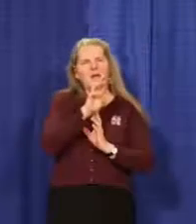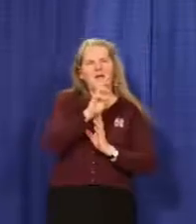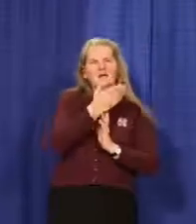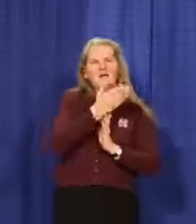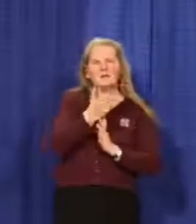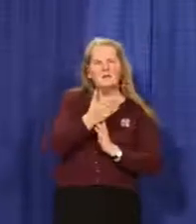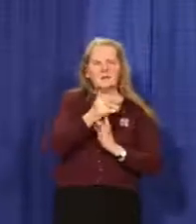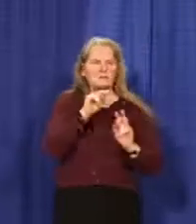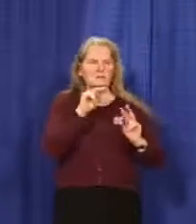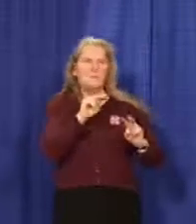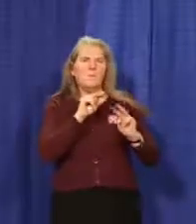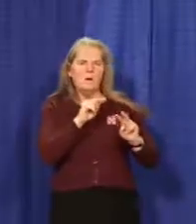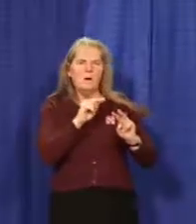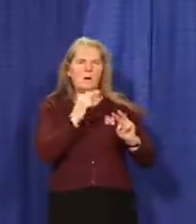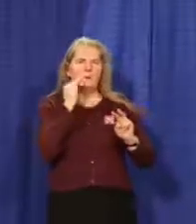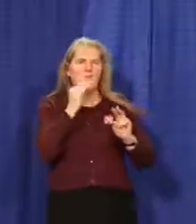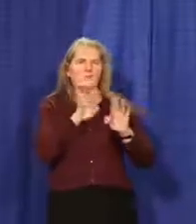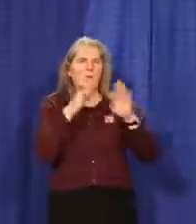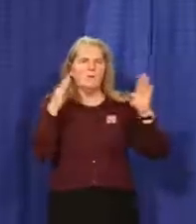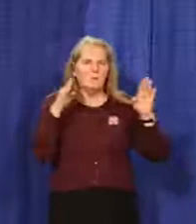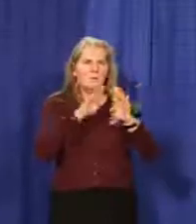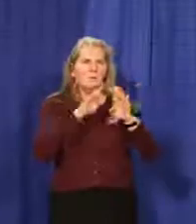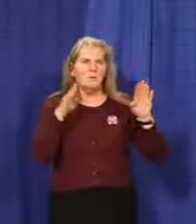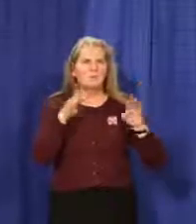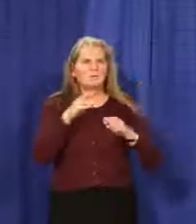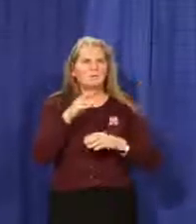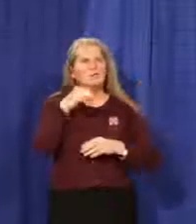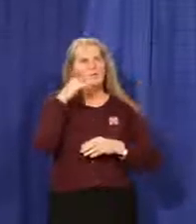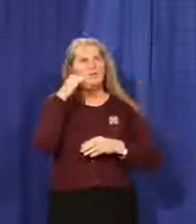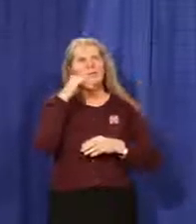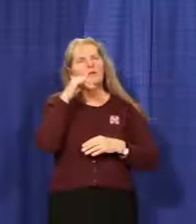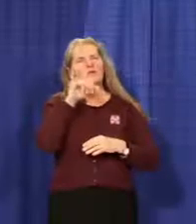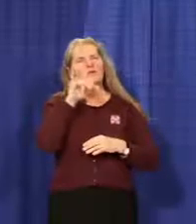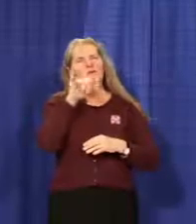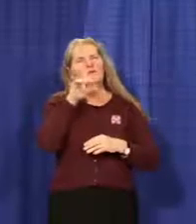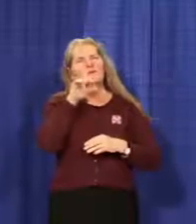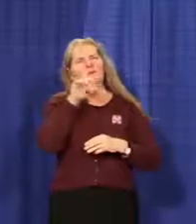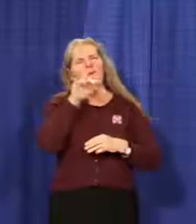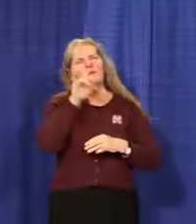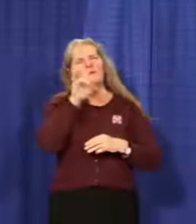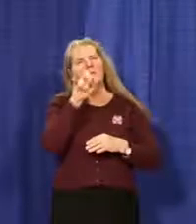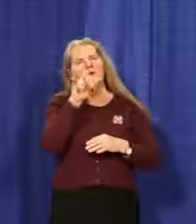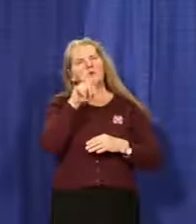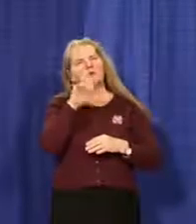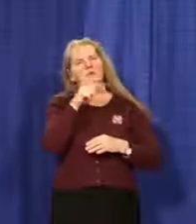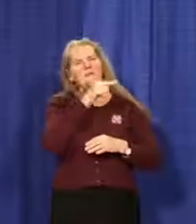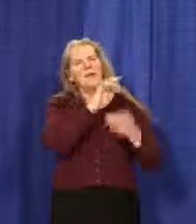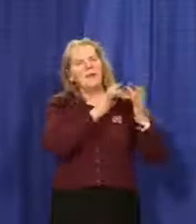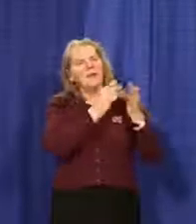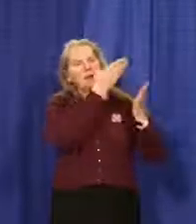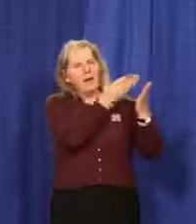There are six triggers and course, urging everybody to go to Yukon.ca to see the plan.